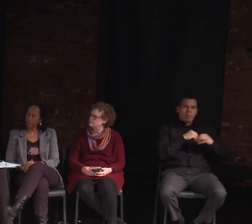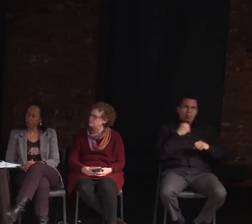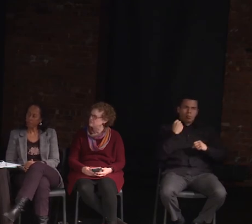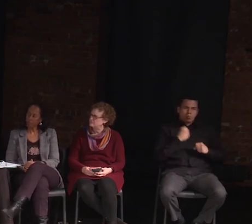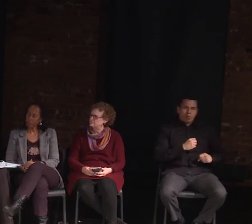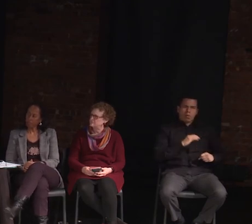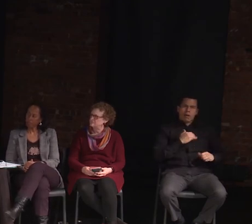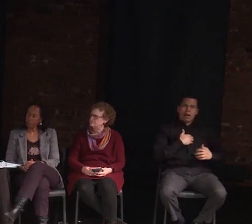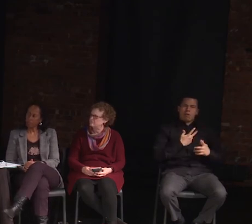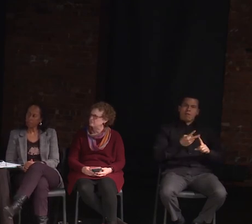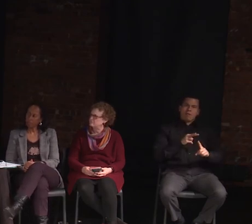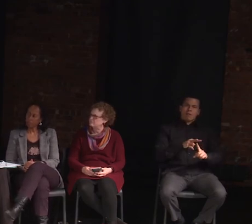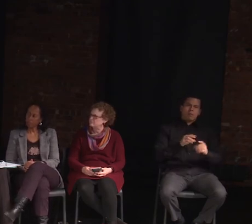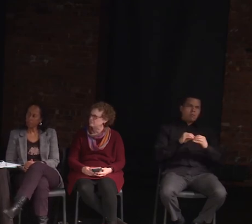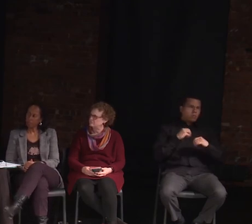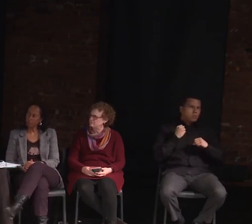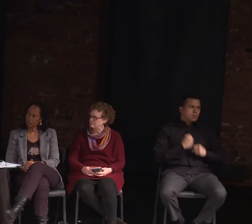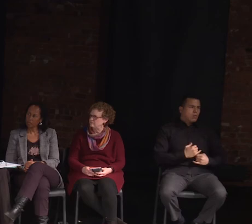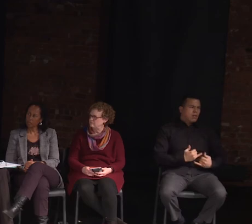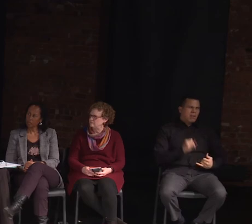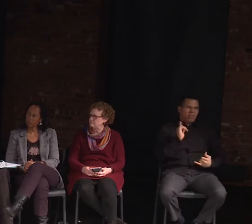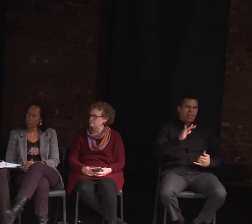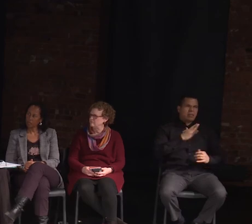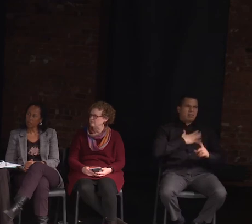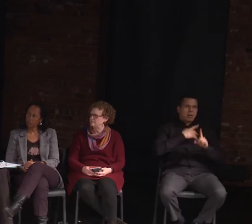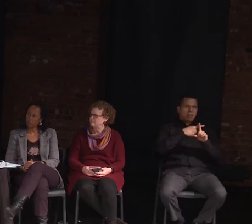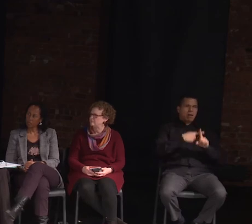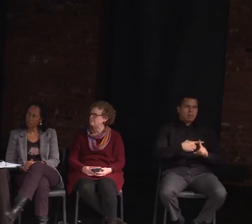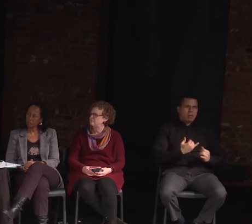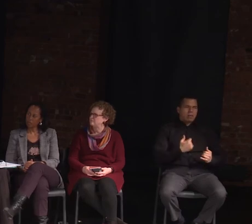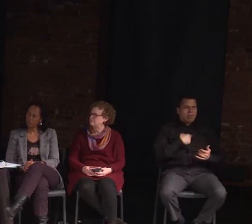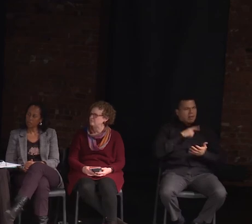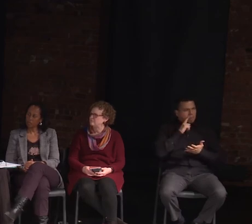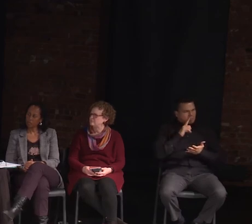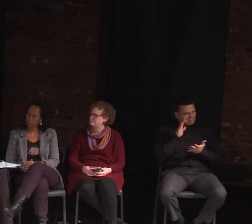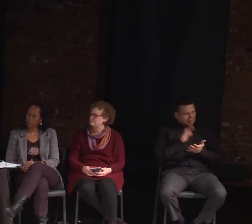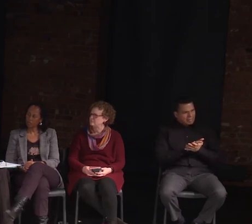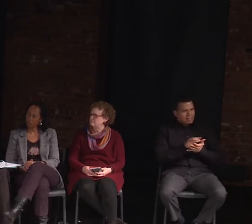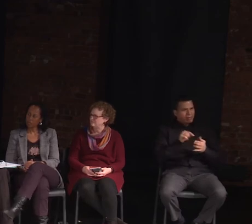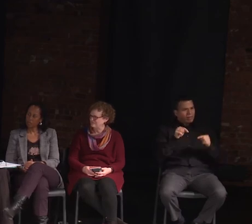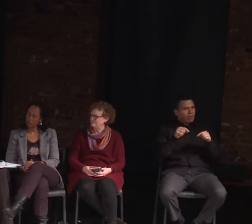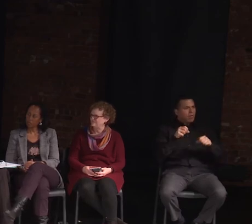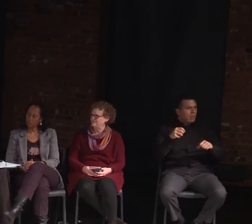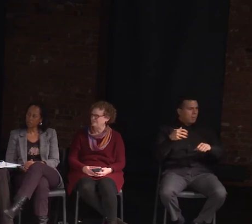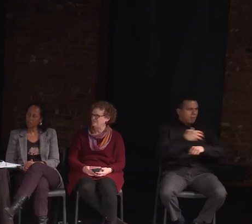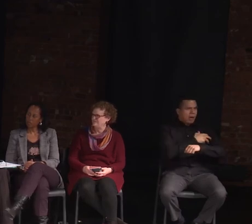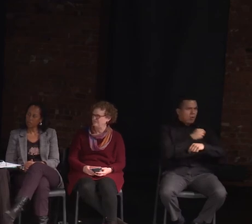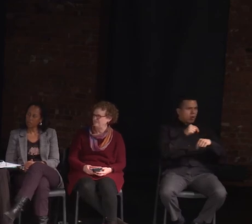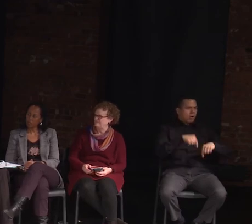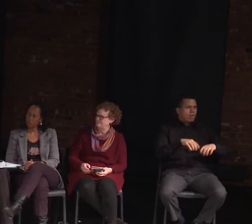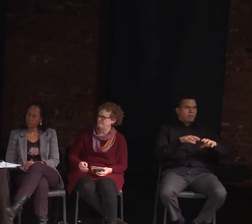That, to me, is the bright spot. I believe in the power of the art to do that.